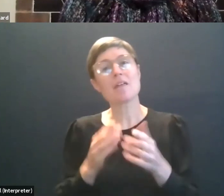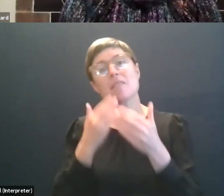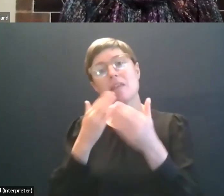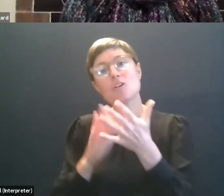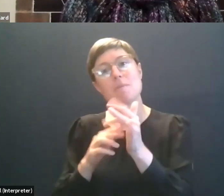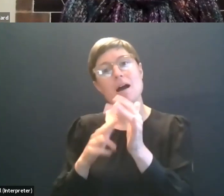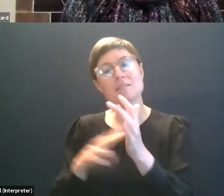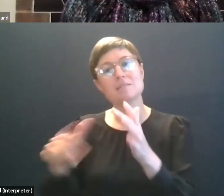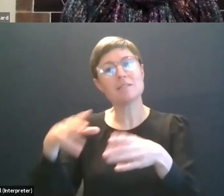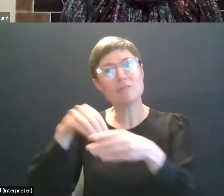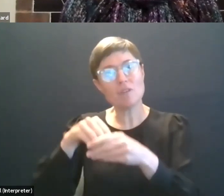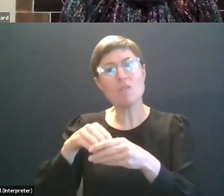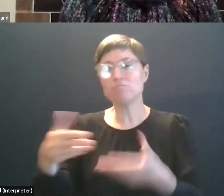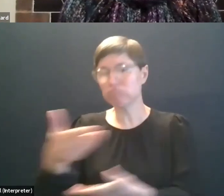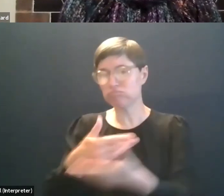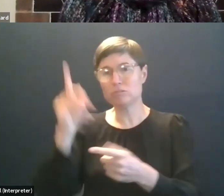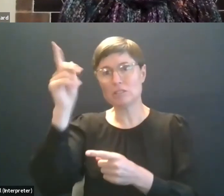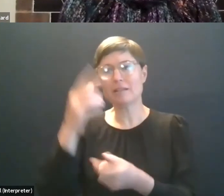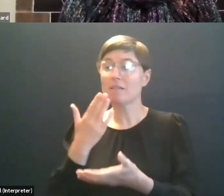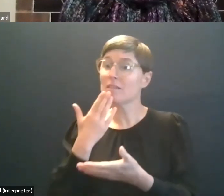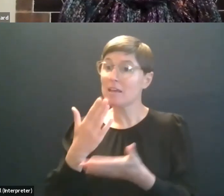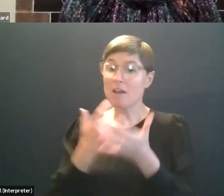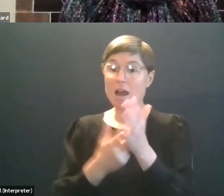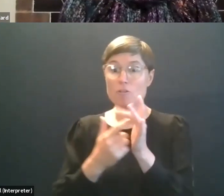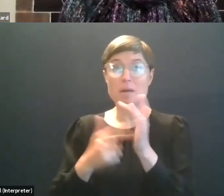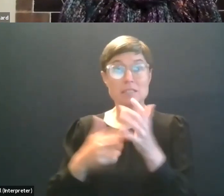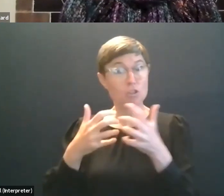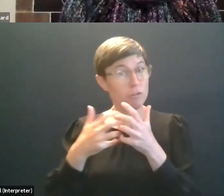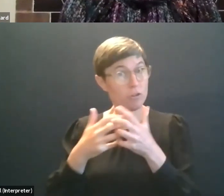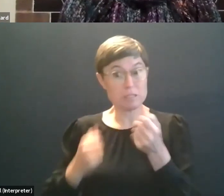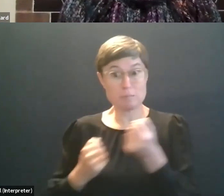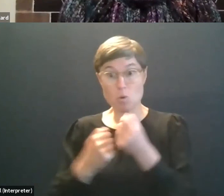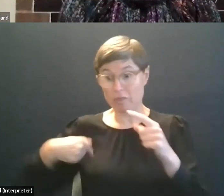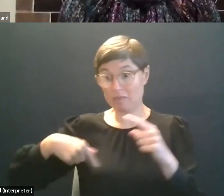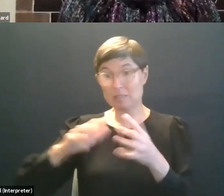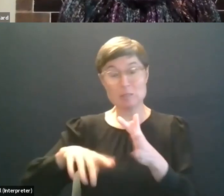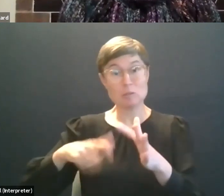today and for the support of RMIT University across this whole week that we hold each year,